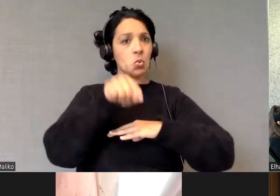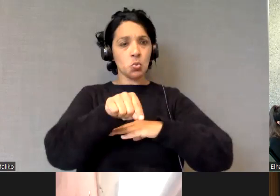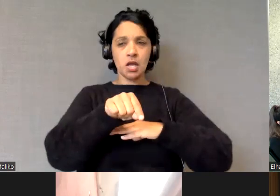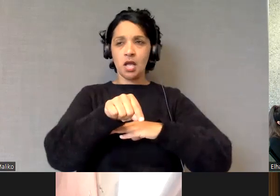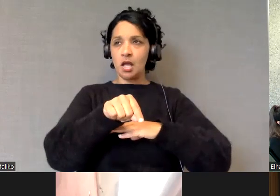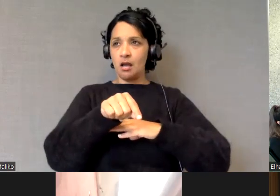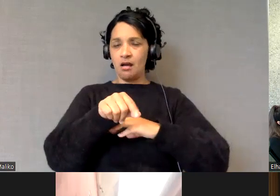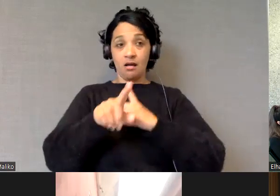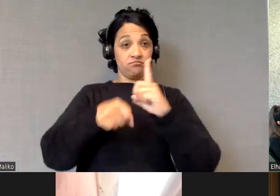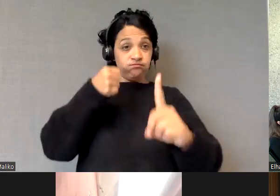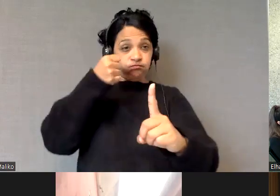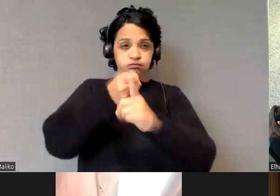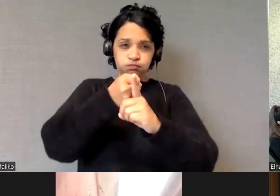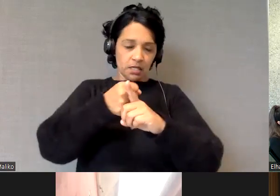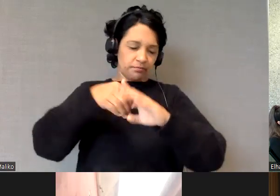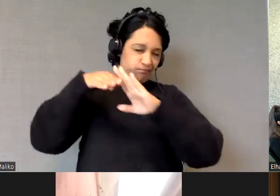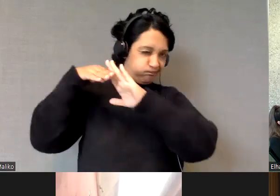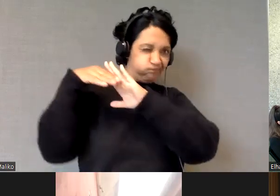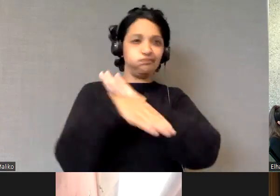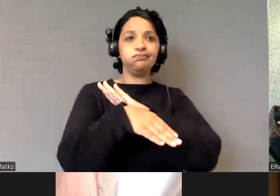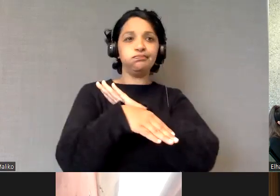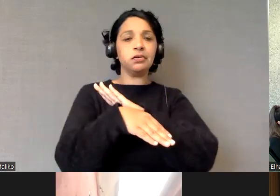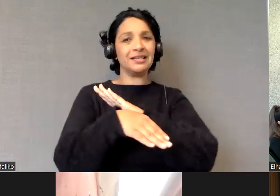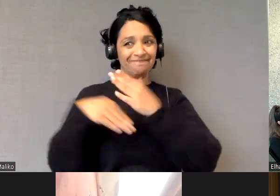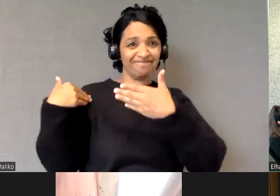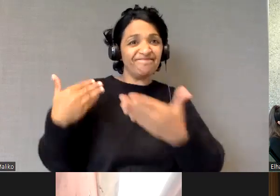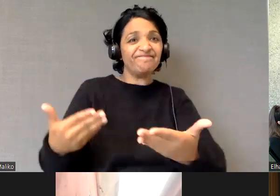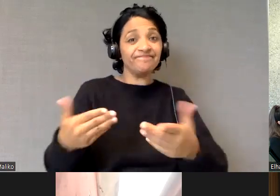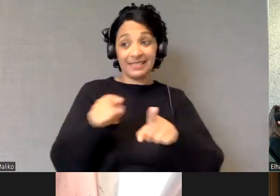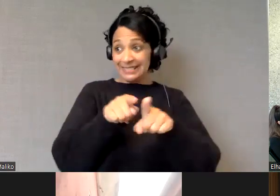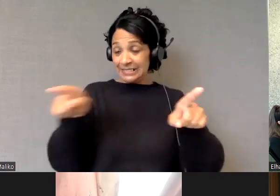conflict that has been ongoing. Some have been killed.